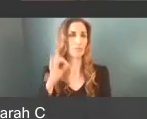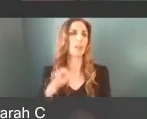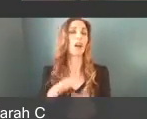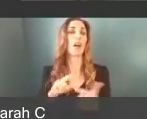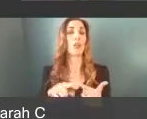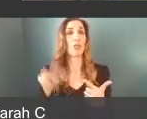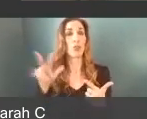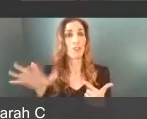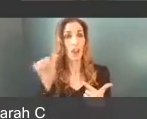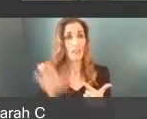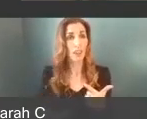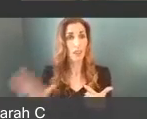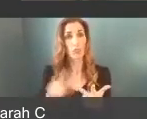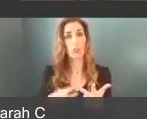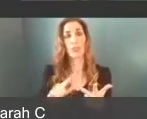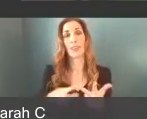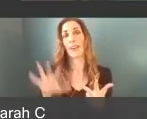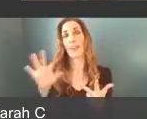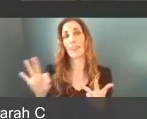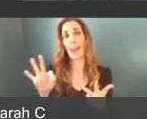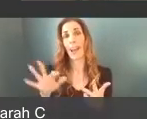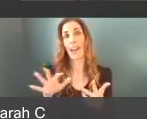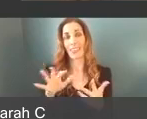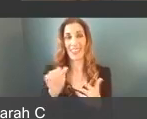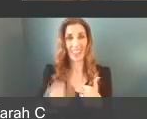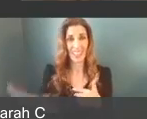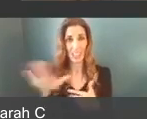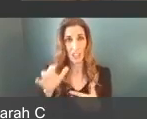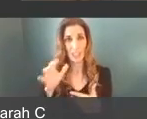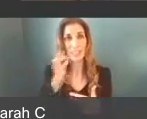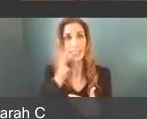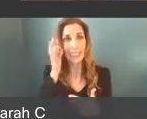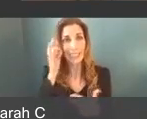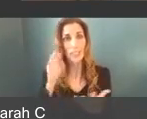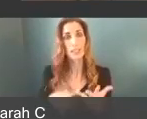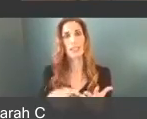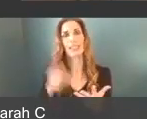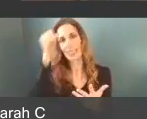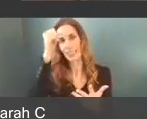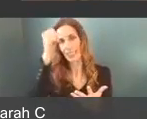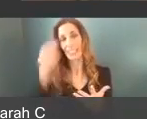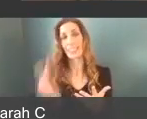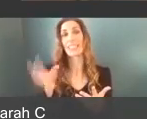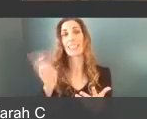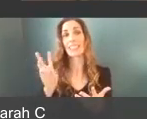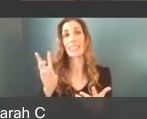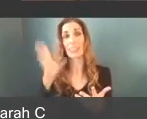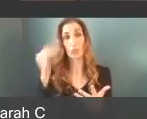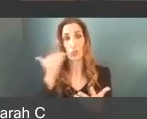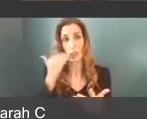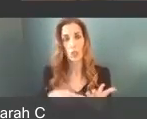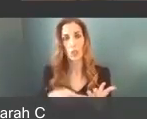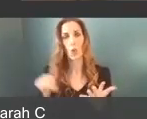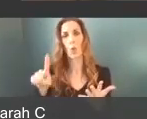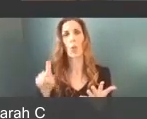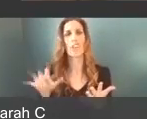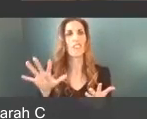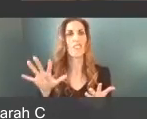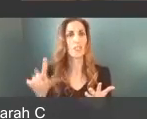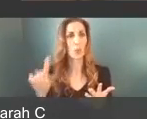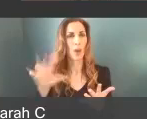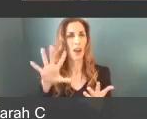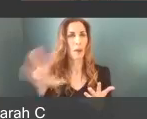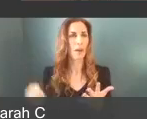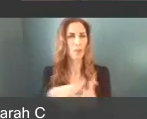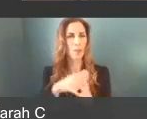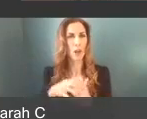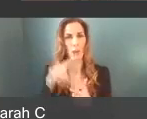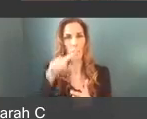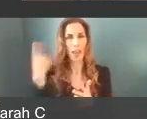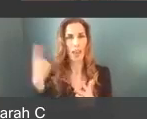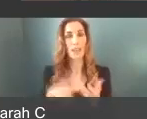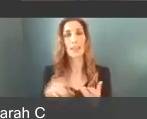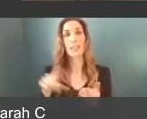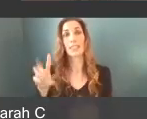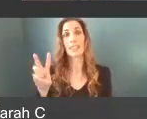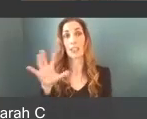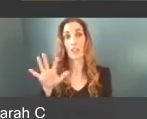nine Asian Indian, six Asian Korean, 151 African American, or black, 654 white, and 404